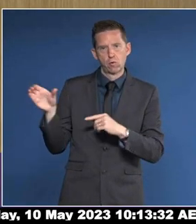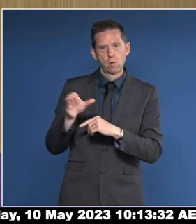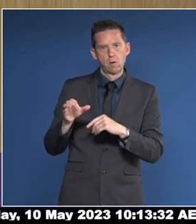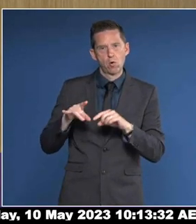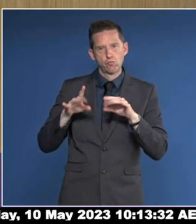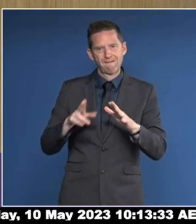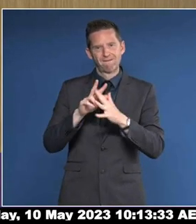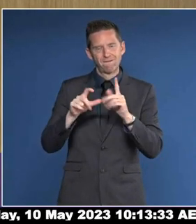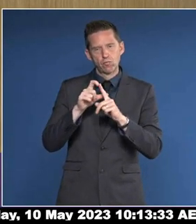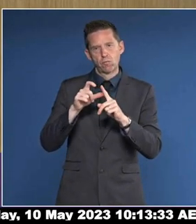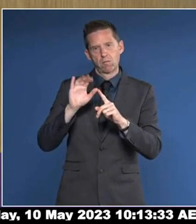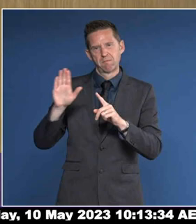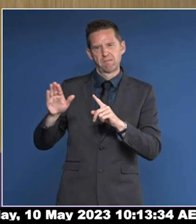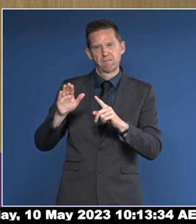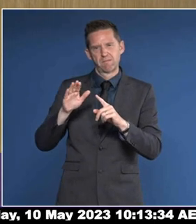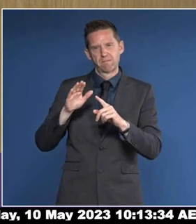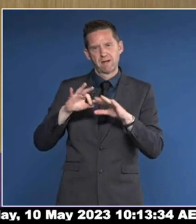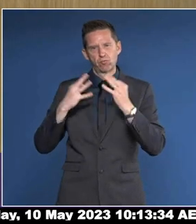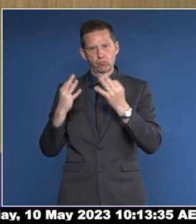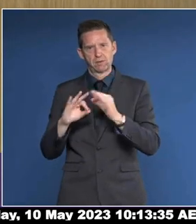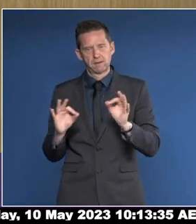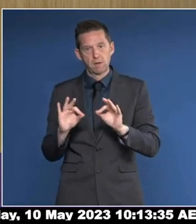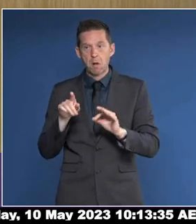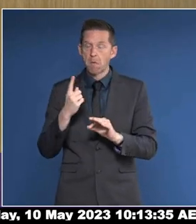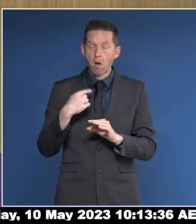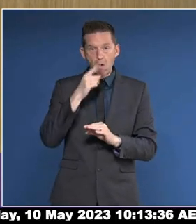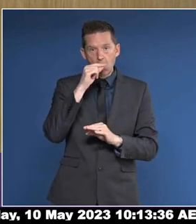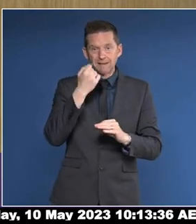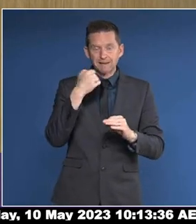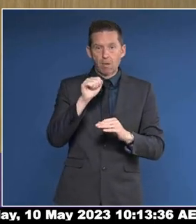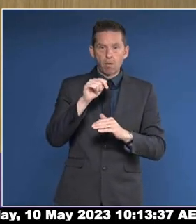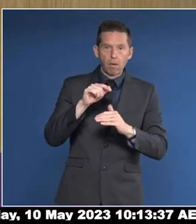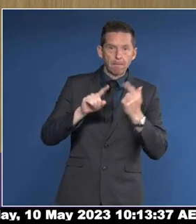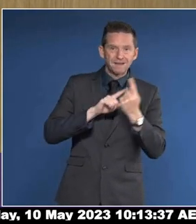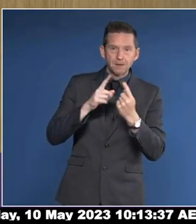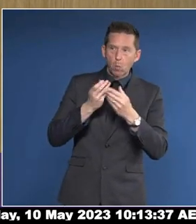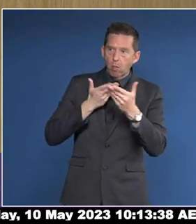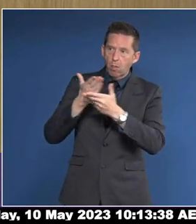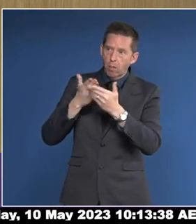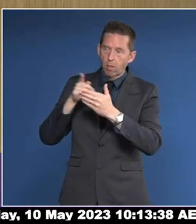That doesn't mean that we can't convene meetings with Commonwealth agencies outside